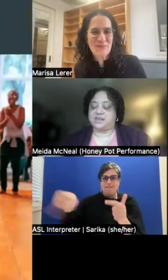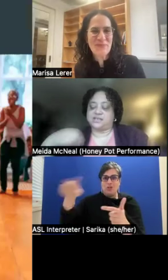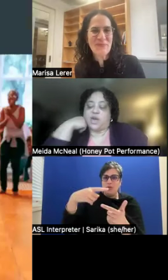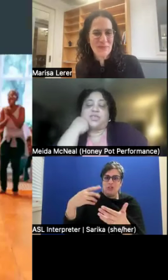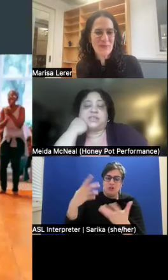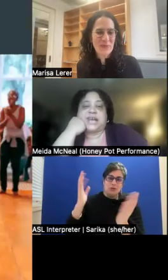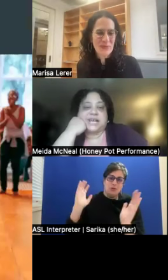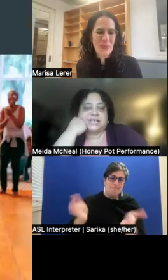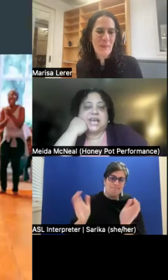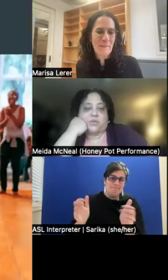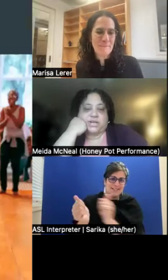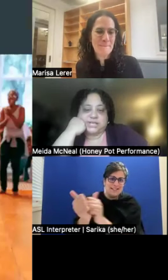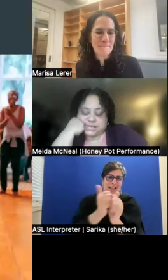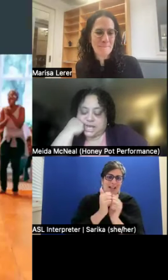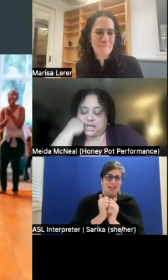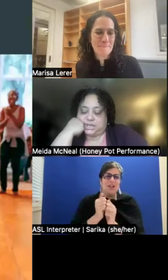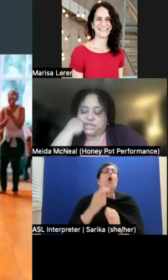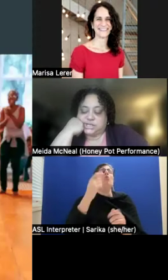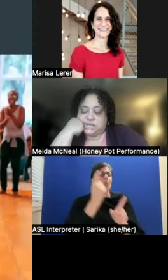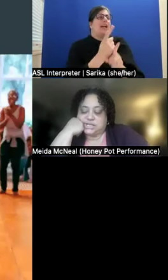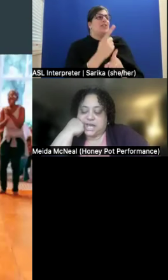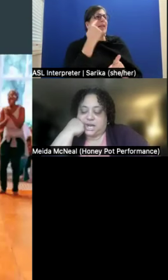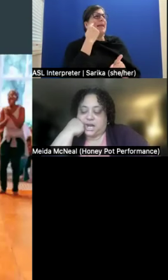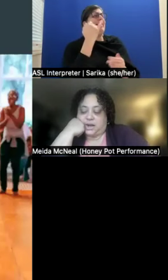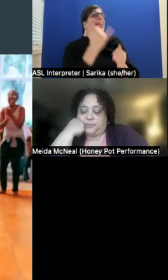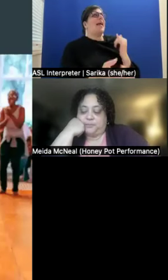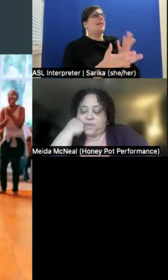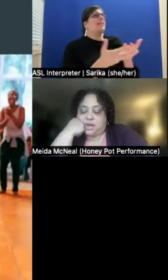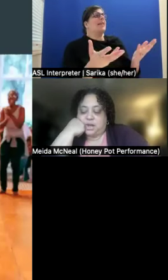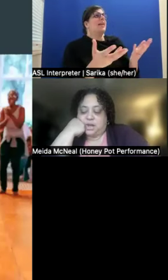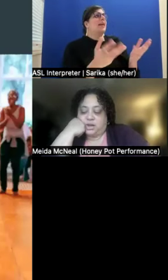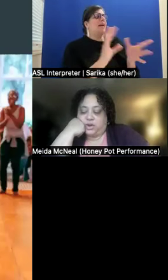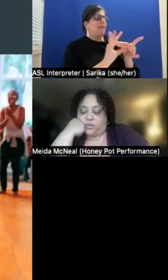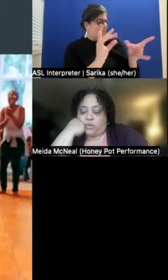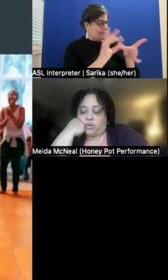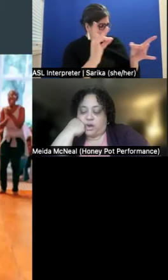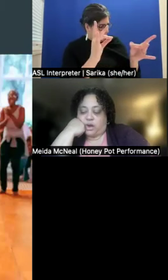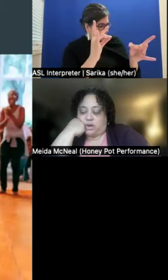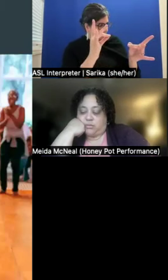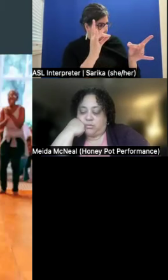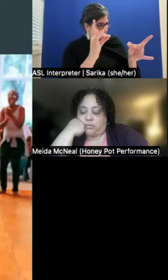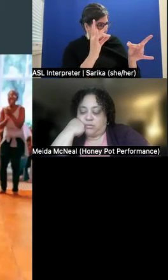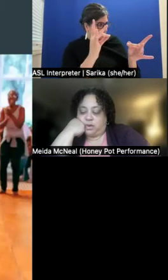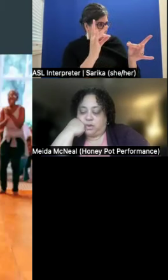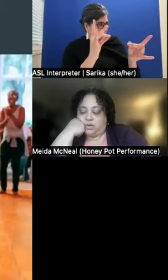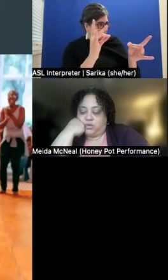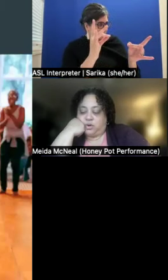So I think the last thing I want to say just is that, you know,